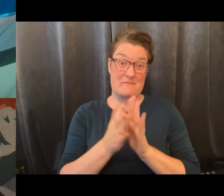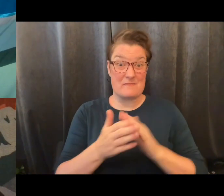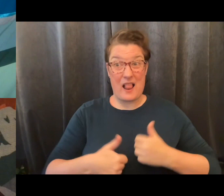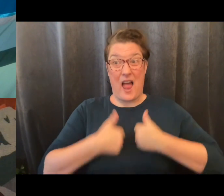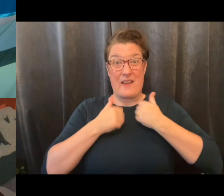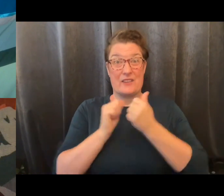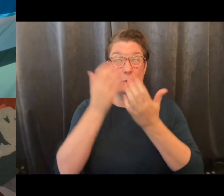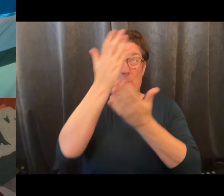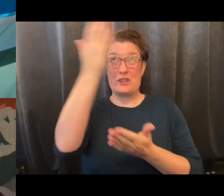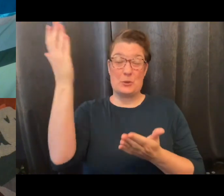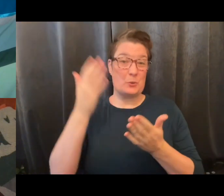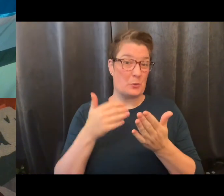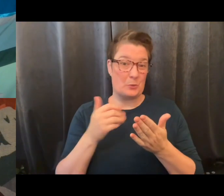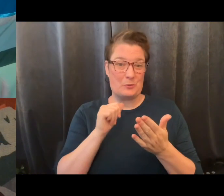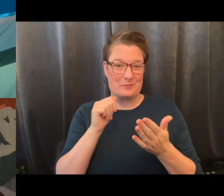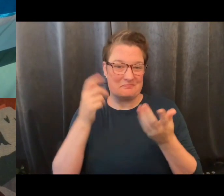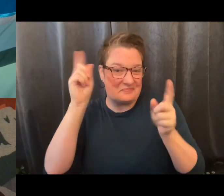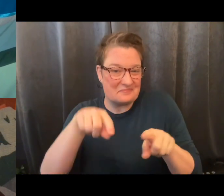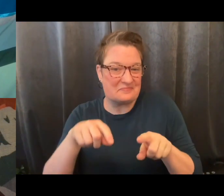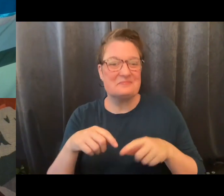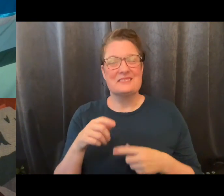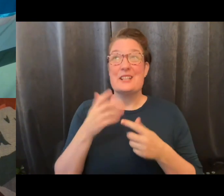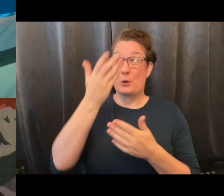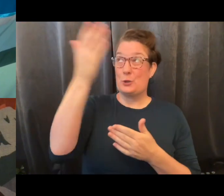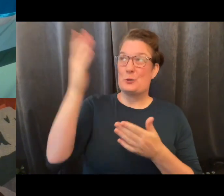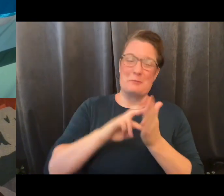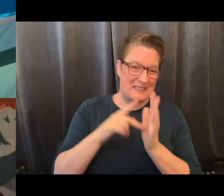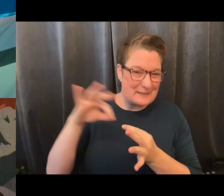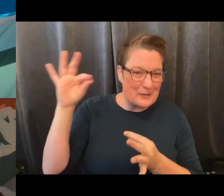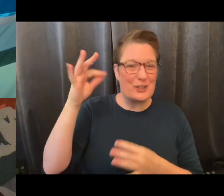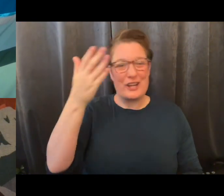So with you meaning spirit, God, Shekhinah, and for the miracle we have